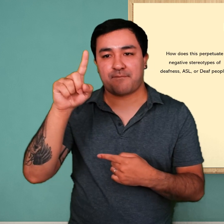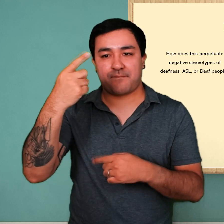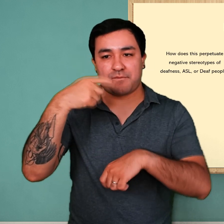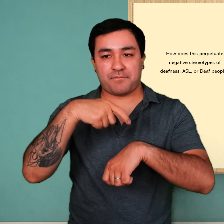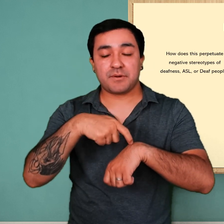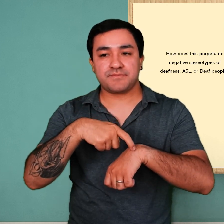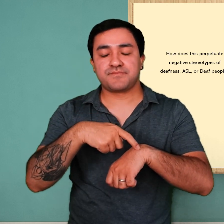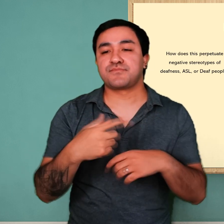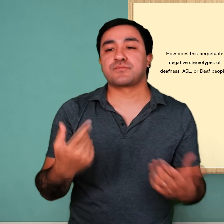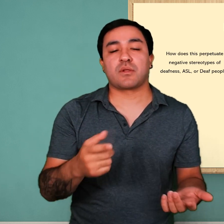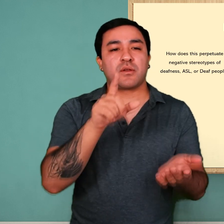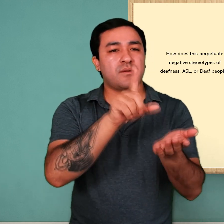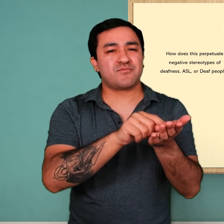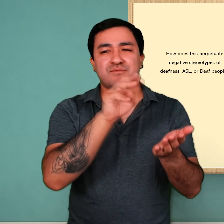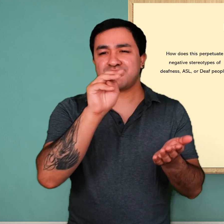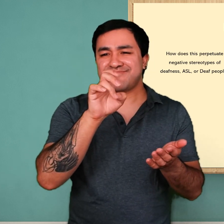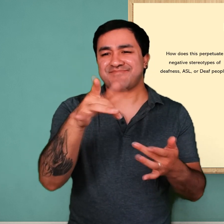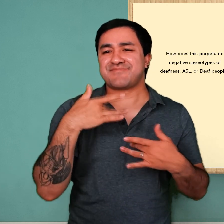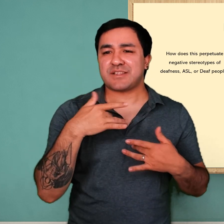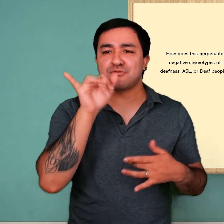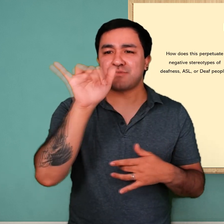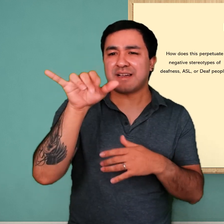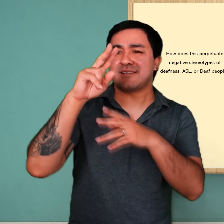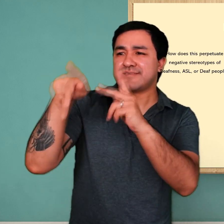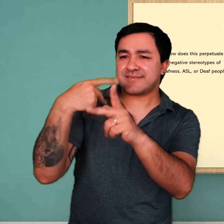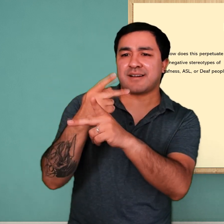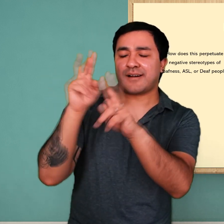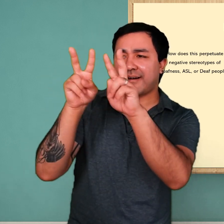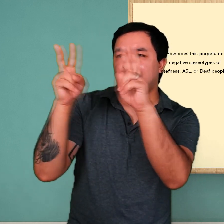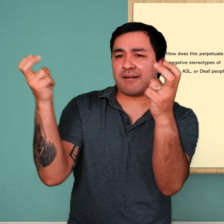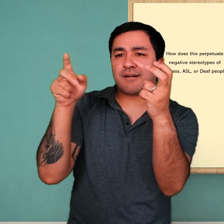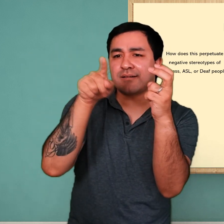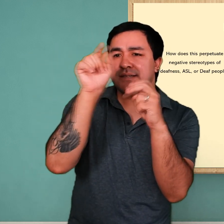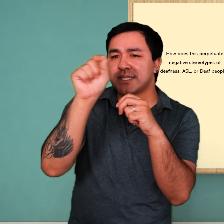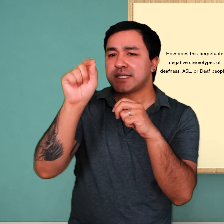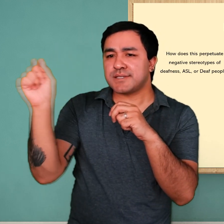Print media often uses specific verbiage like this when writing about disability.